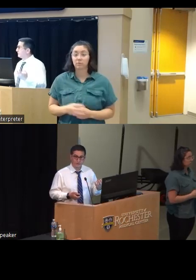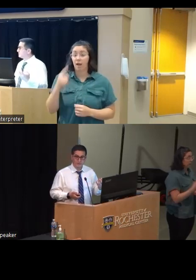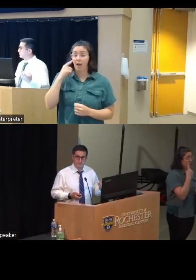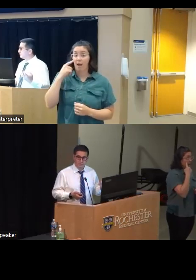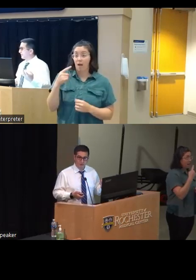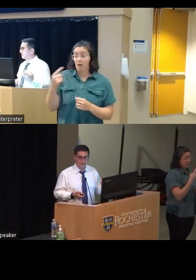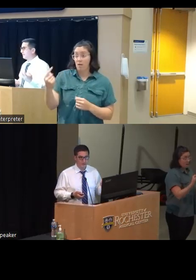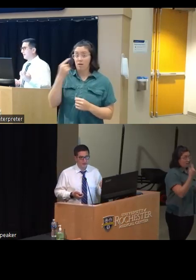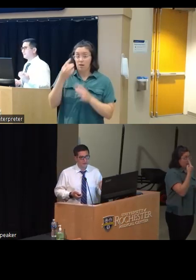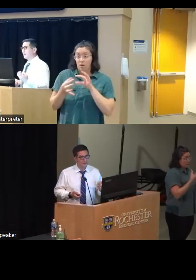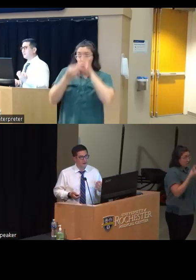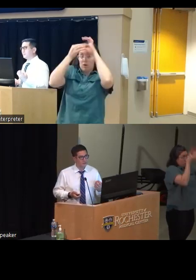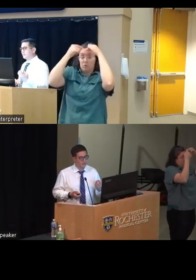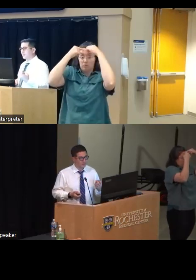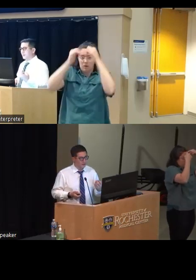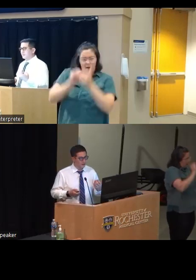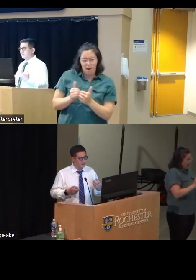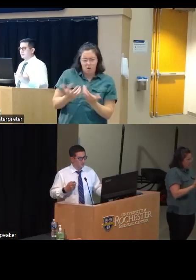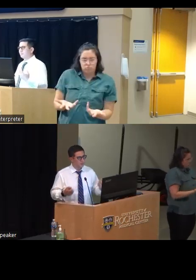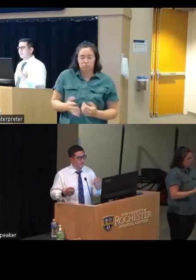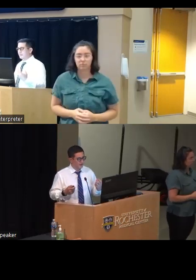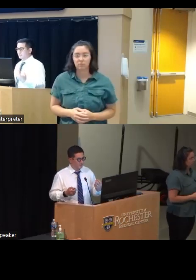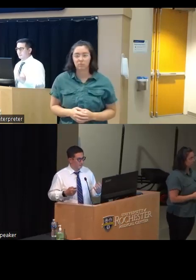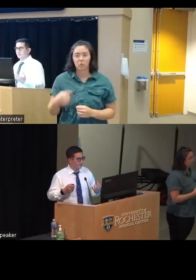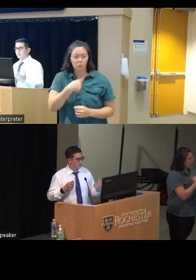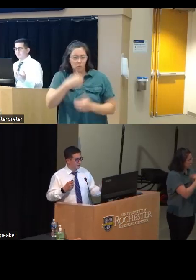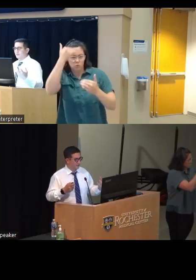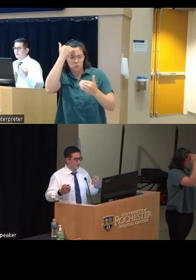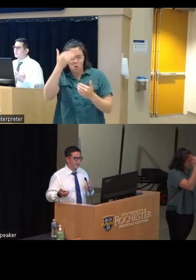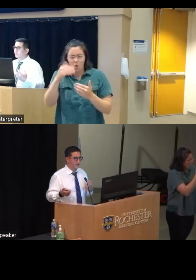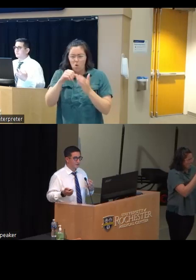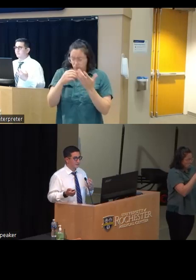window into the brain and how do we determine that and so we need to be able to collect all